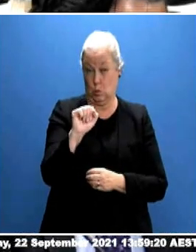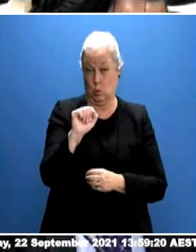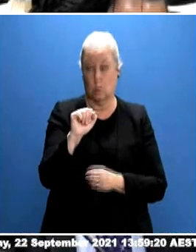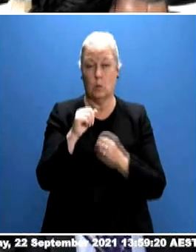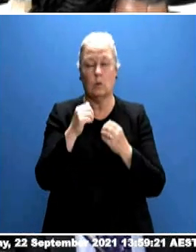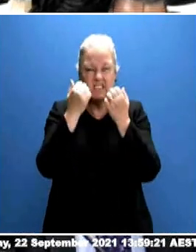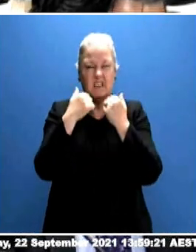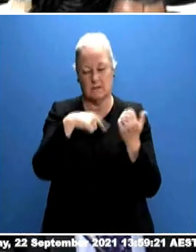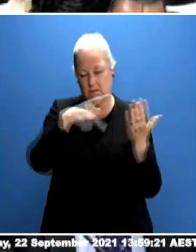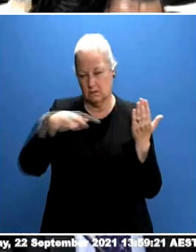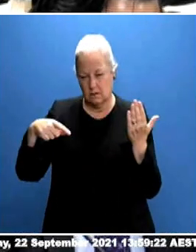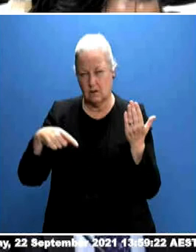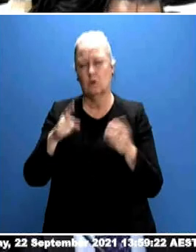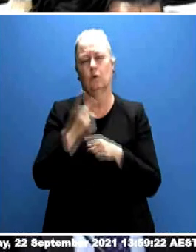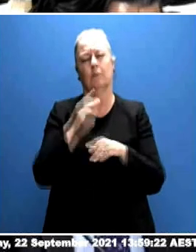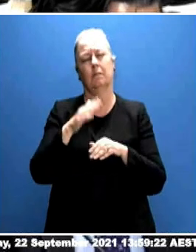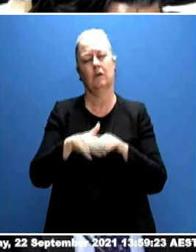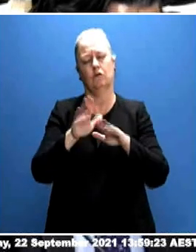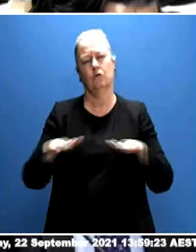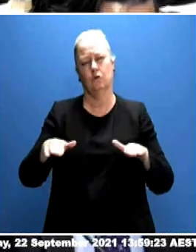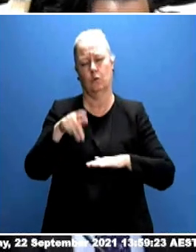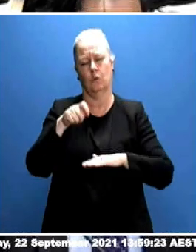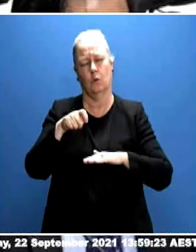Western Australia may make an interim order.